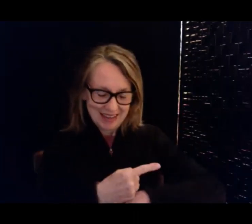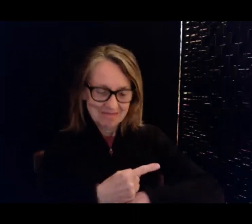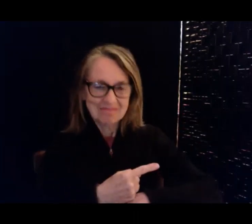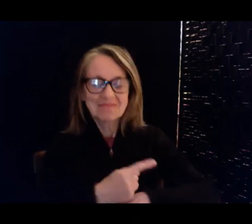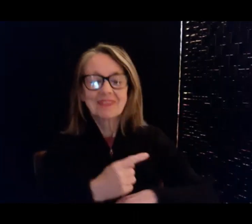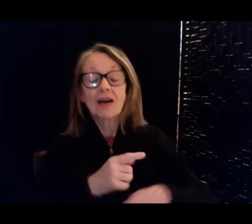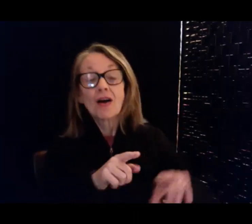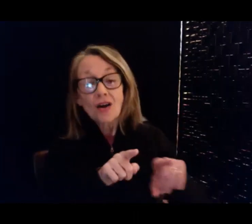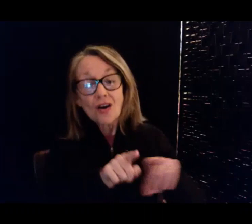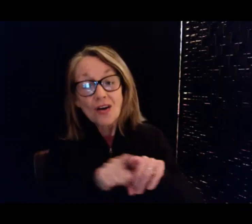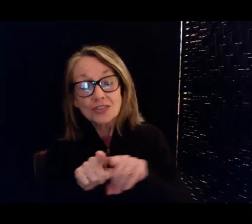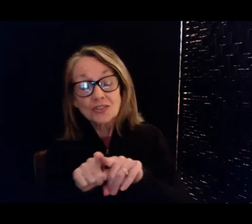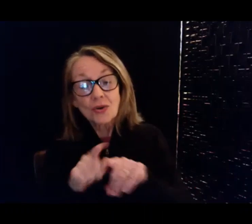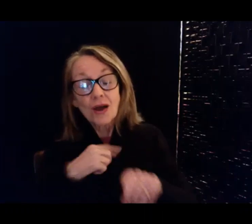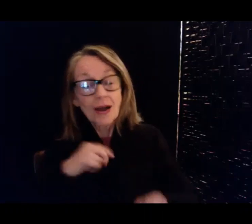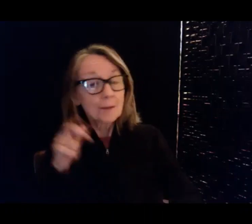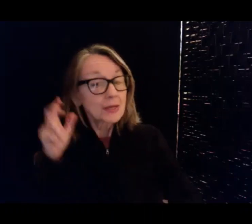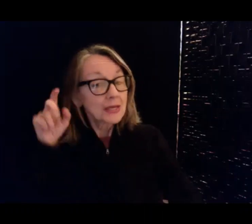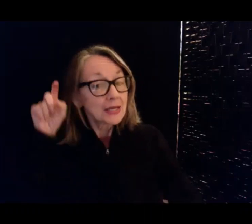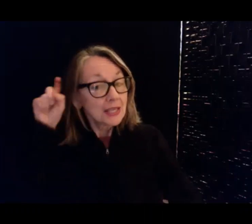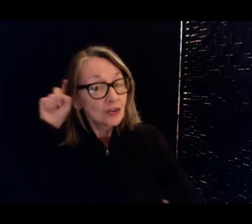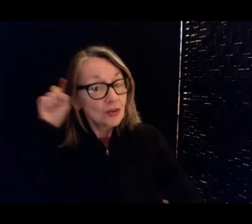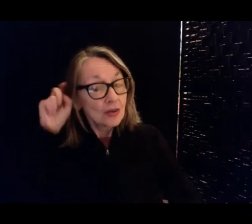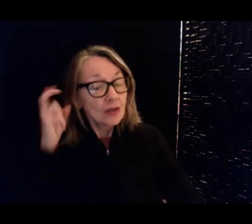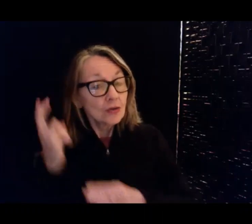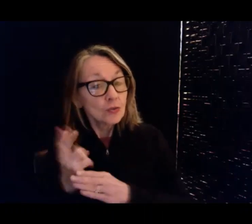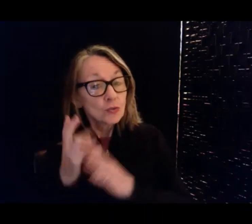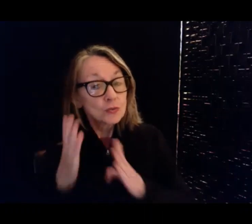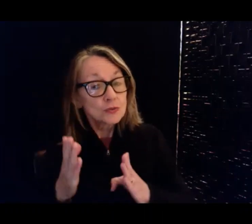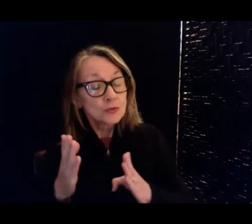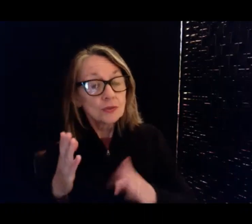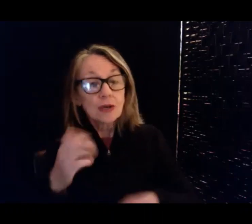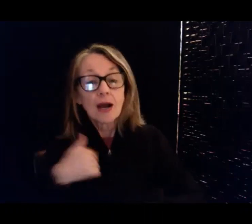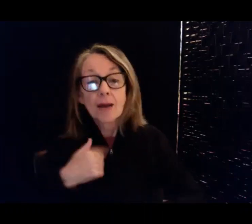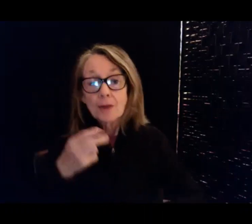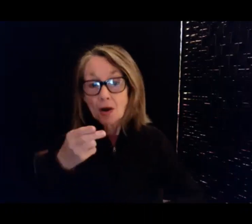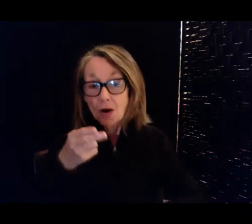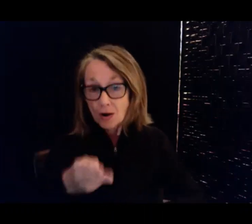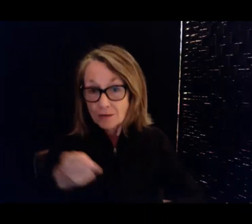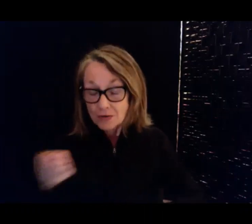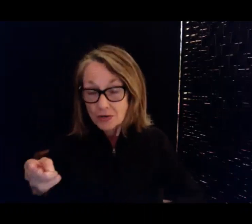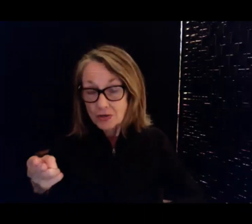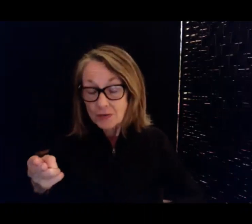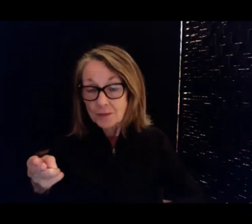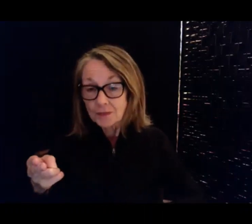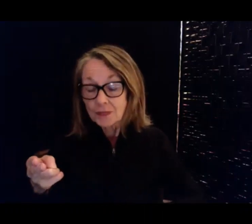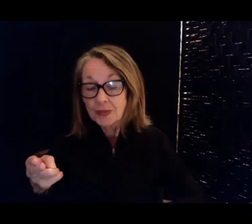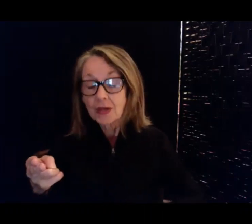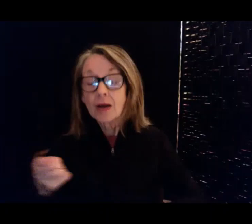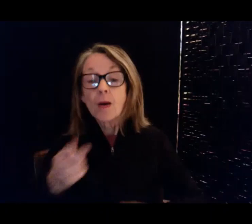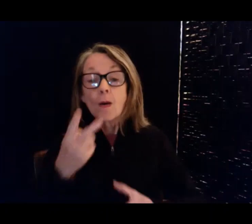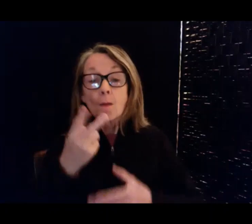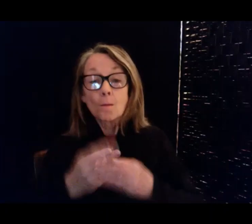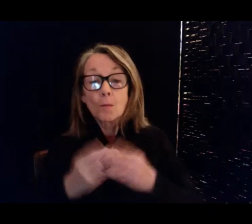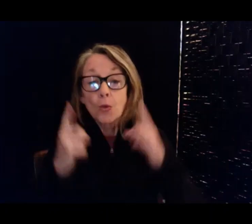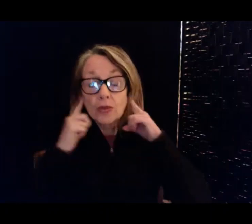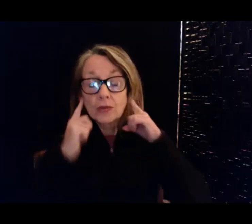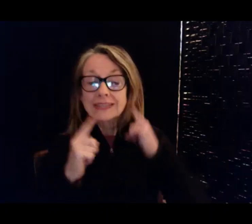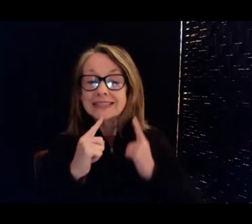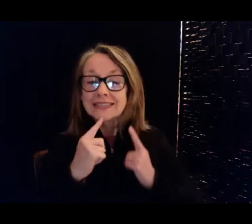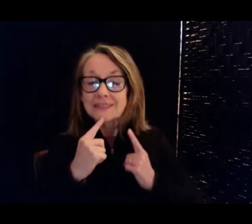hearing aid user, hard-of-hearing, severe, profound deaf in both ears I am on the